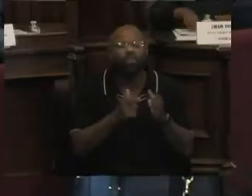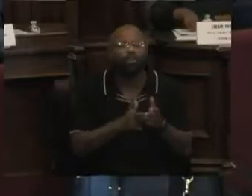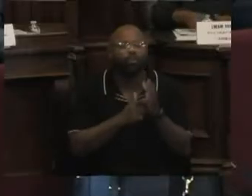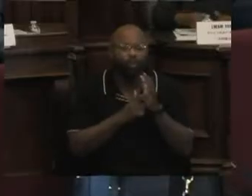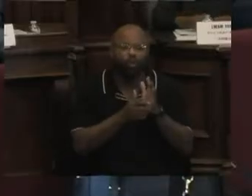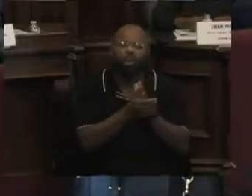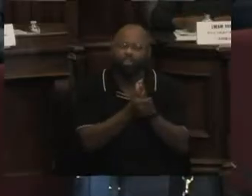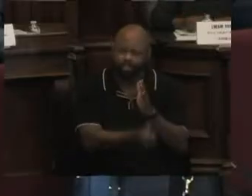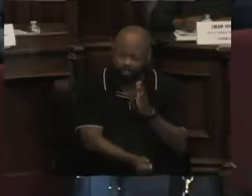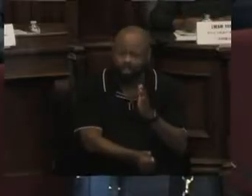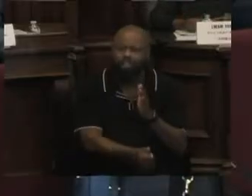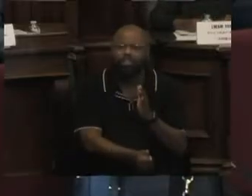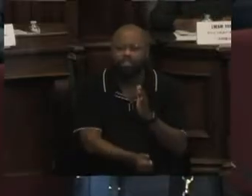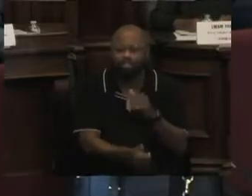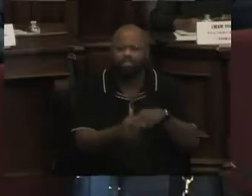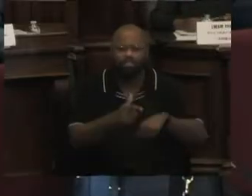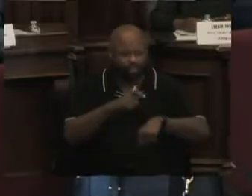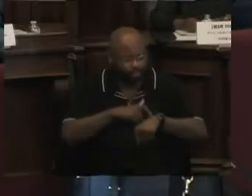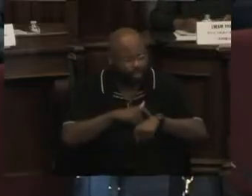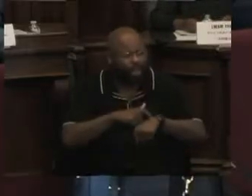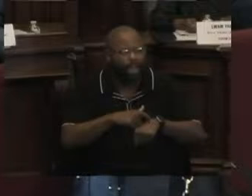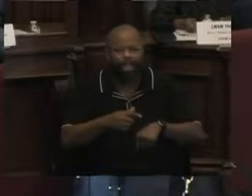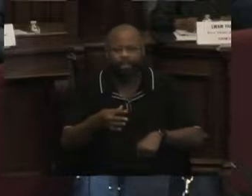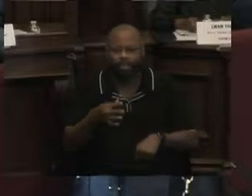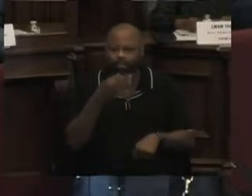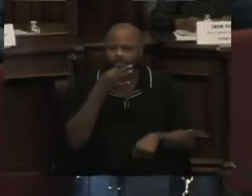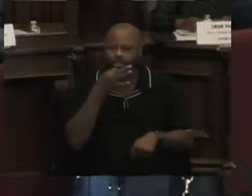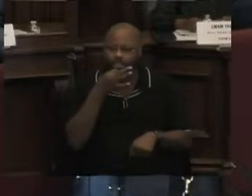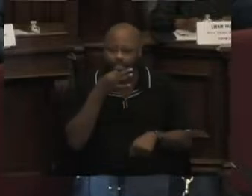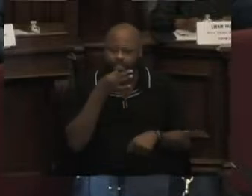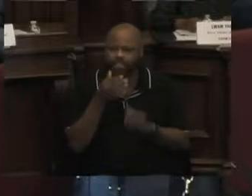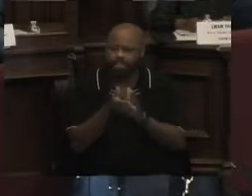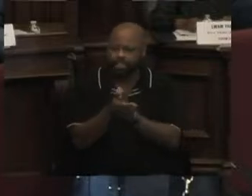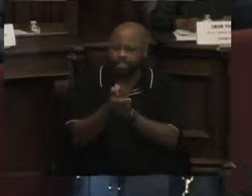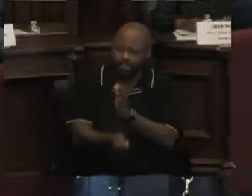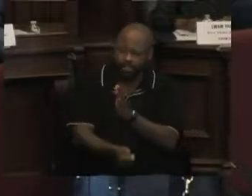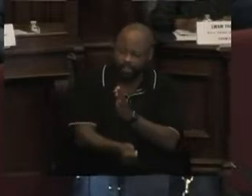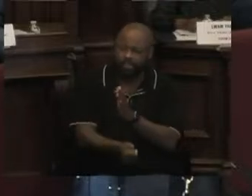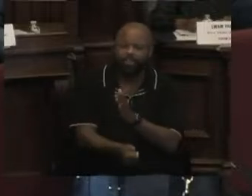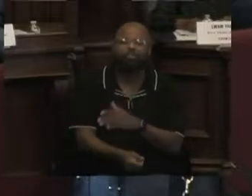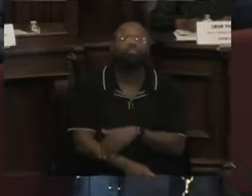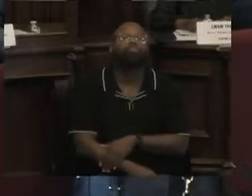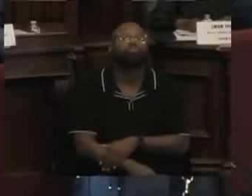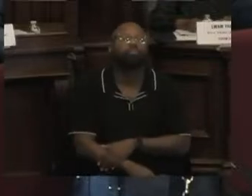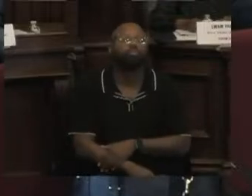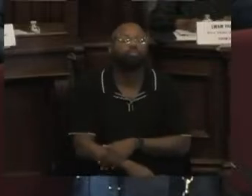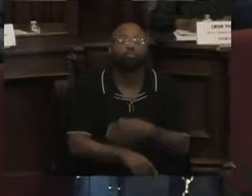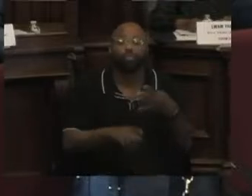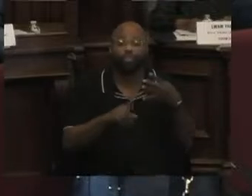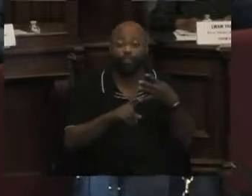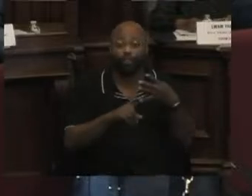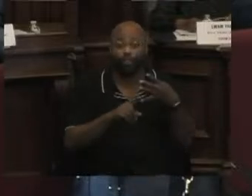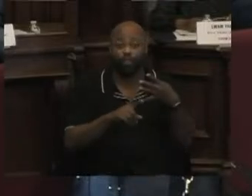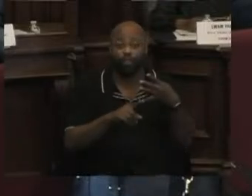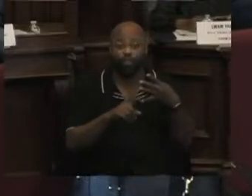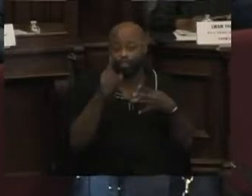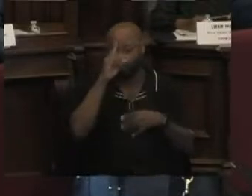And so that's not easy work. And it certainly requires skill